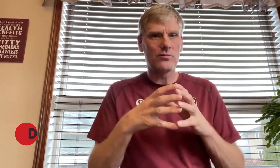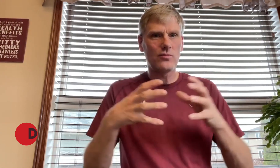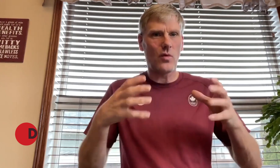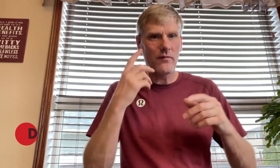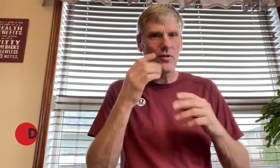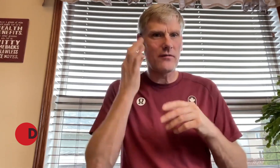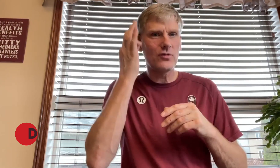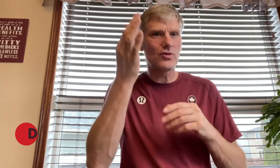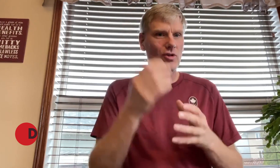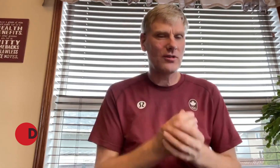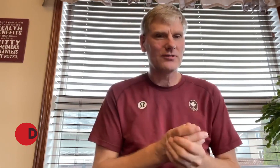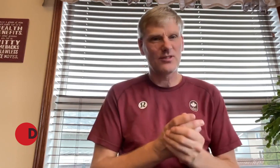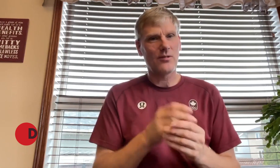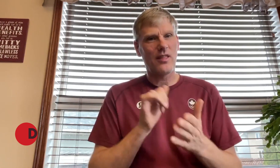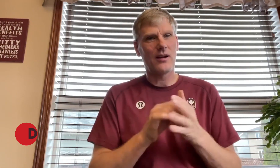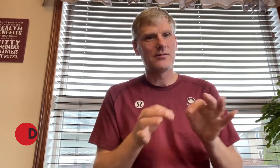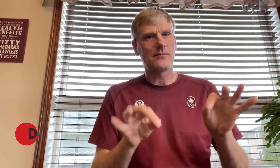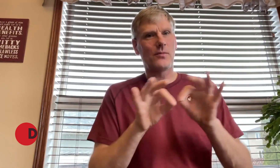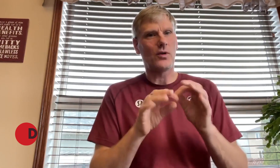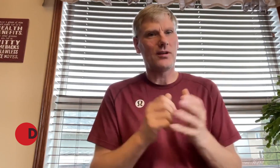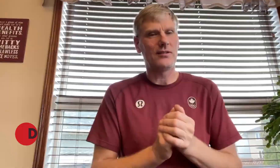grow for the future and that's important.